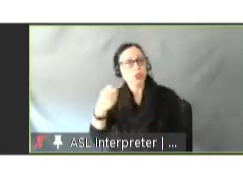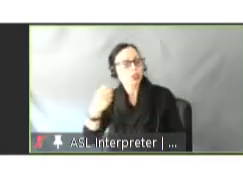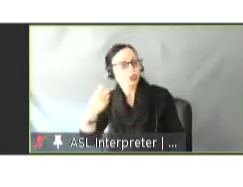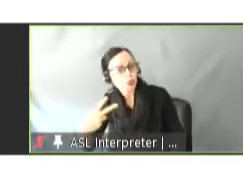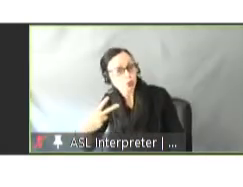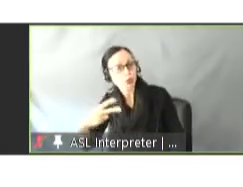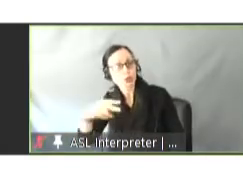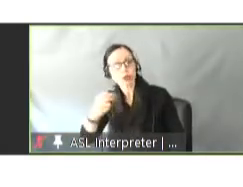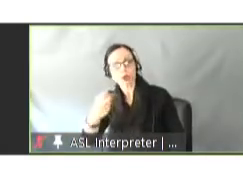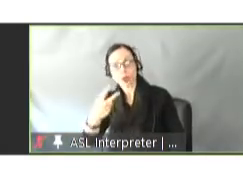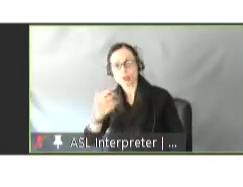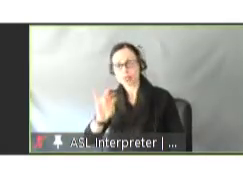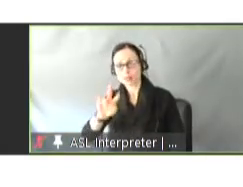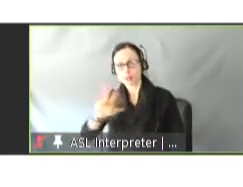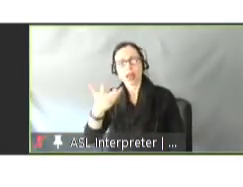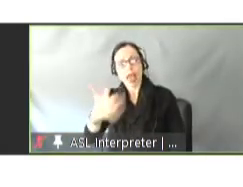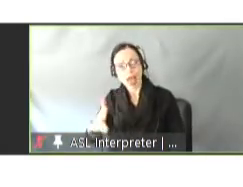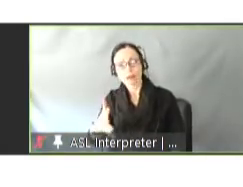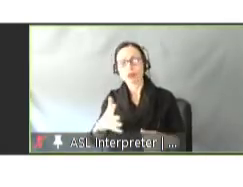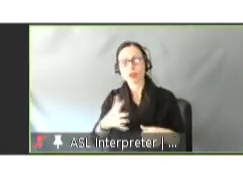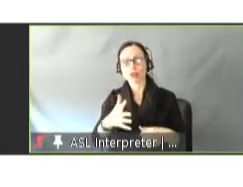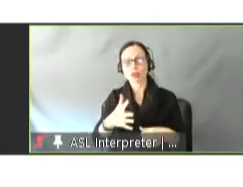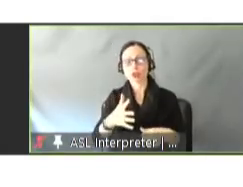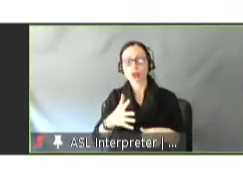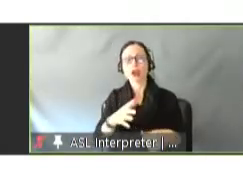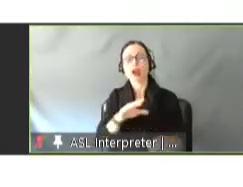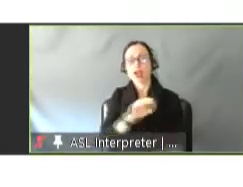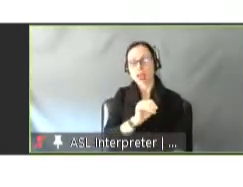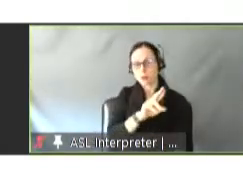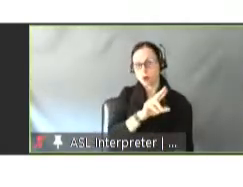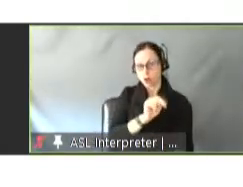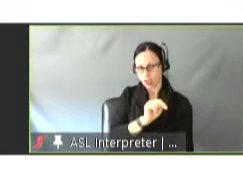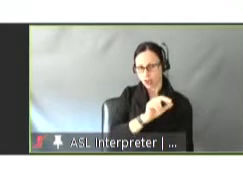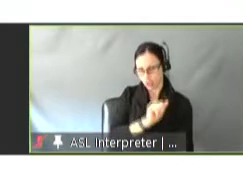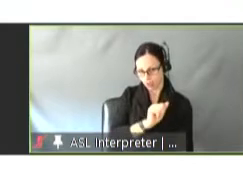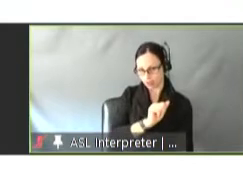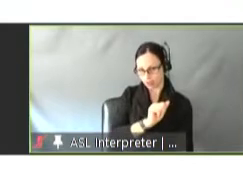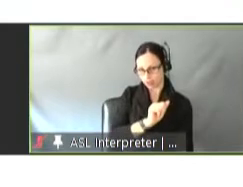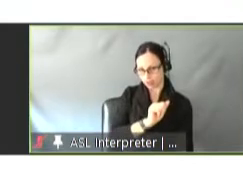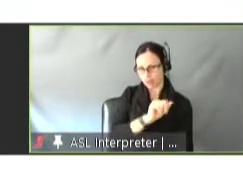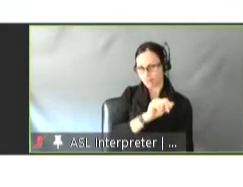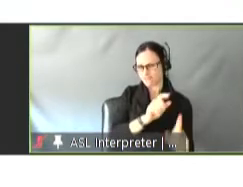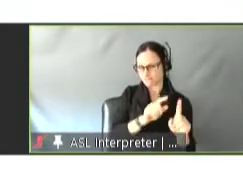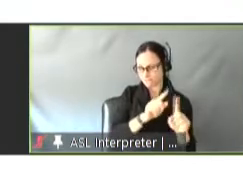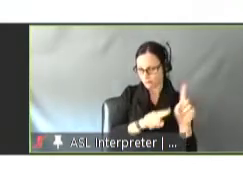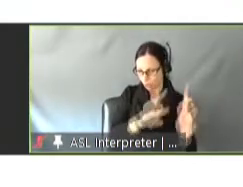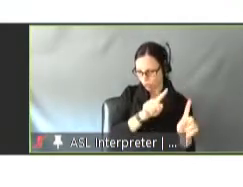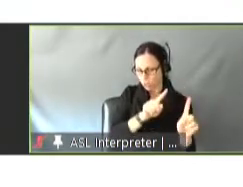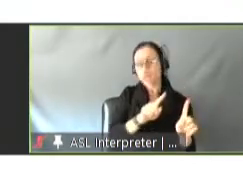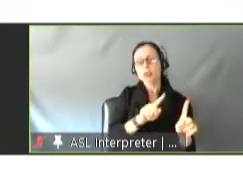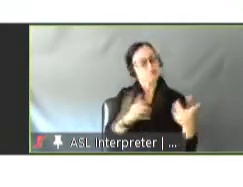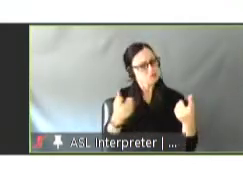by the variant mRNA, these animals were largely protected against severe disease, and that is